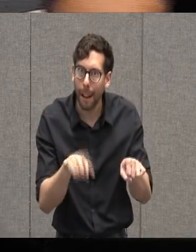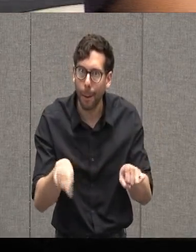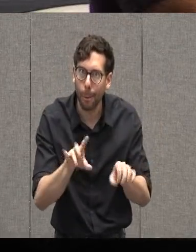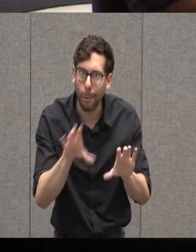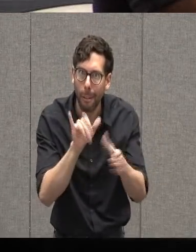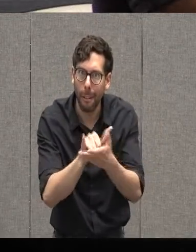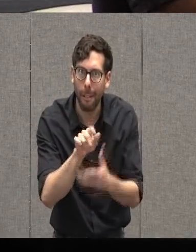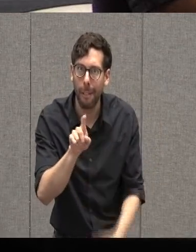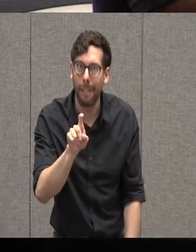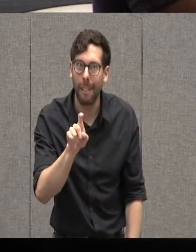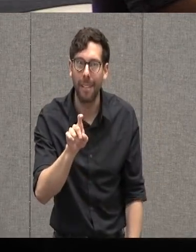I'm sure you can.